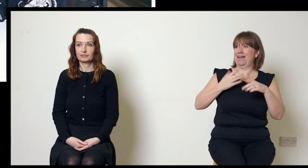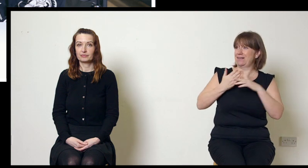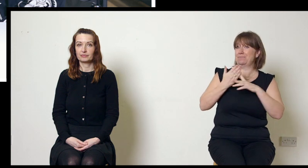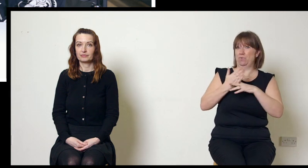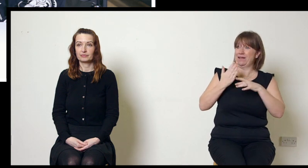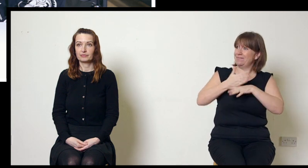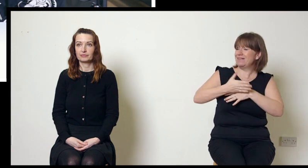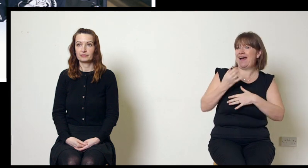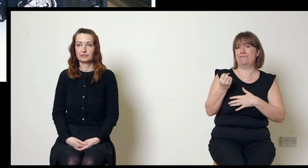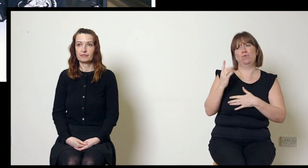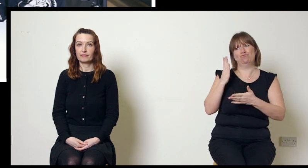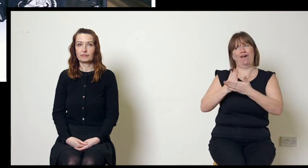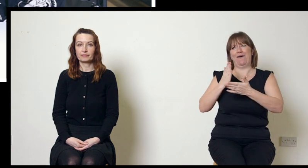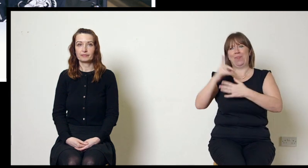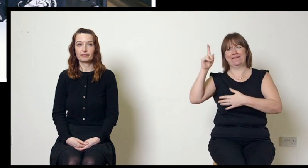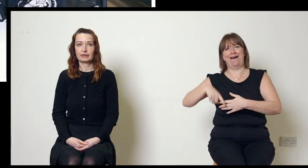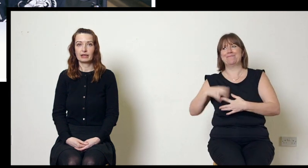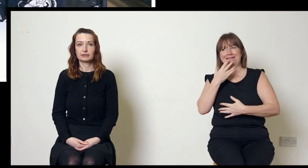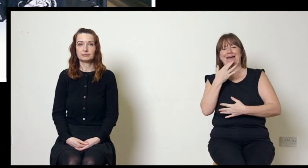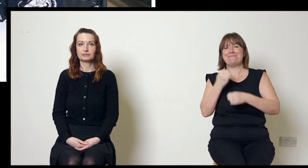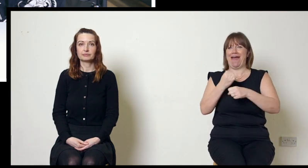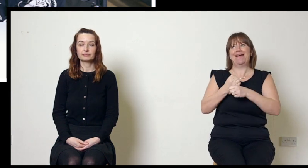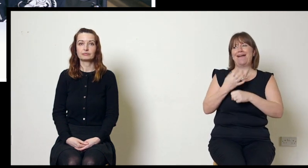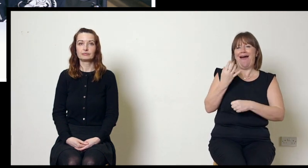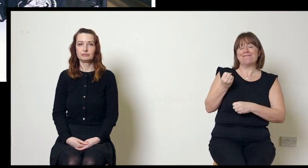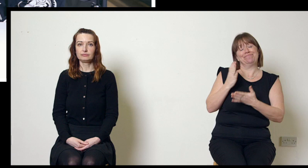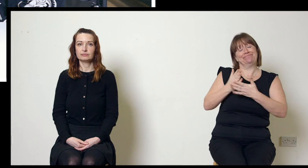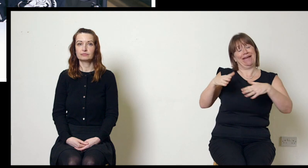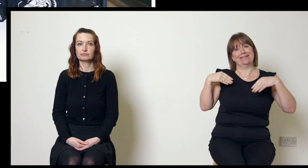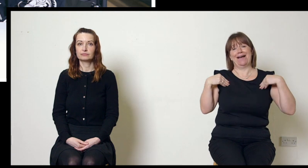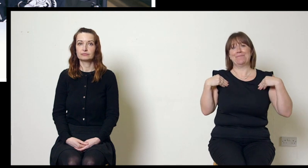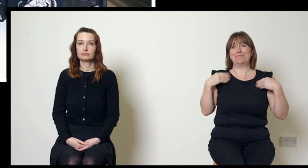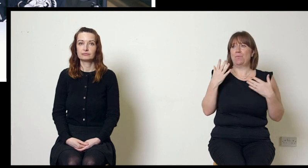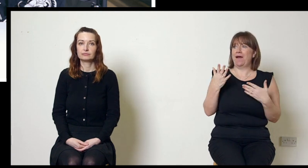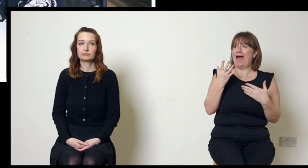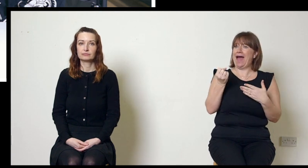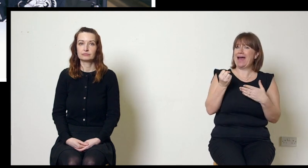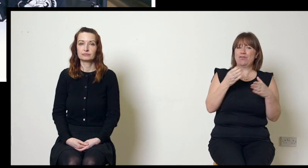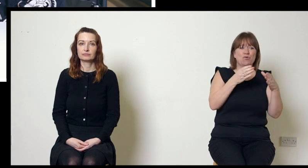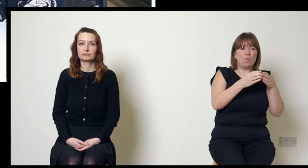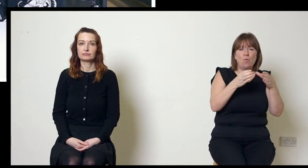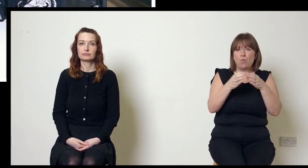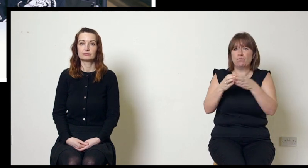we definitely don't with this things we've done wrong. But, we did a whole series of small bits of funding to support different